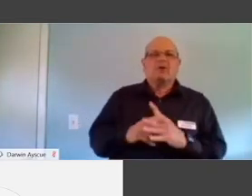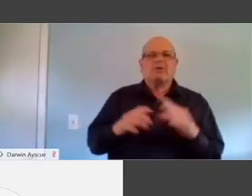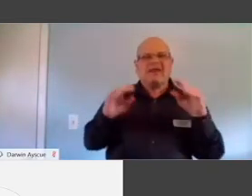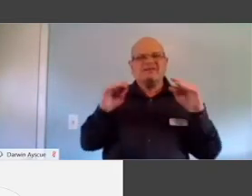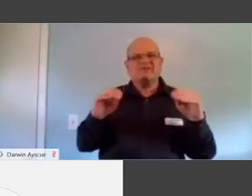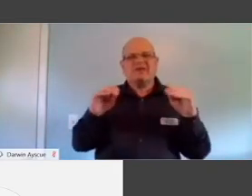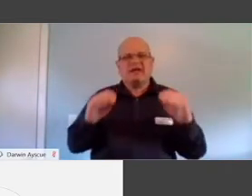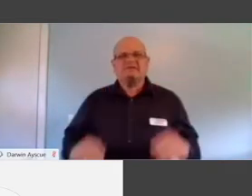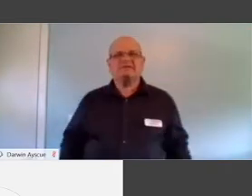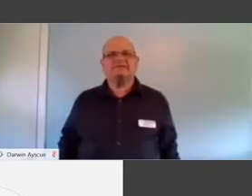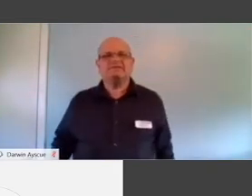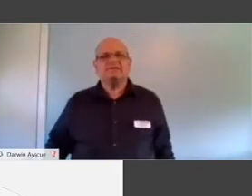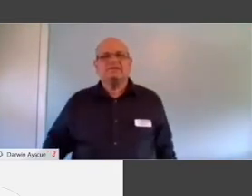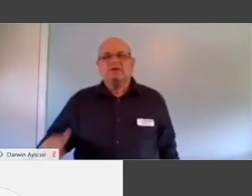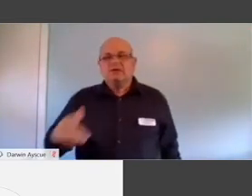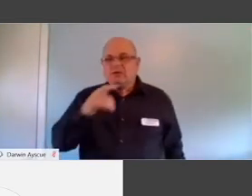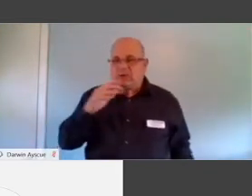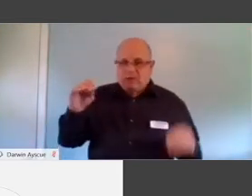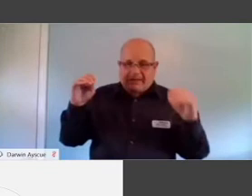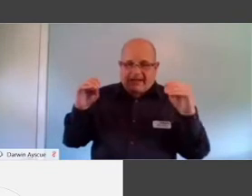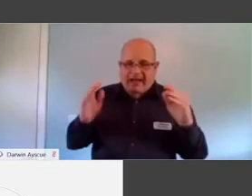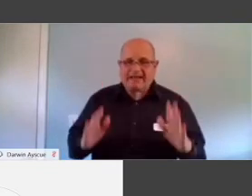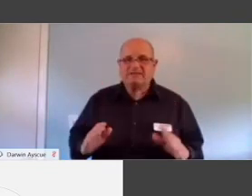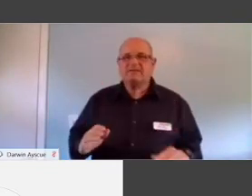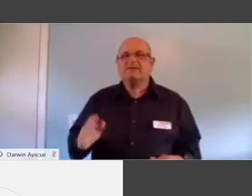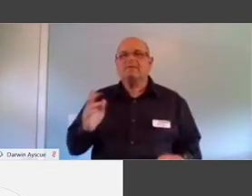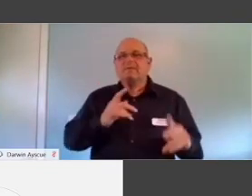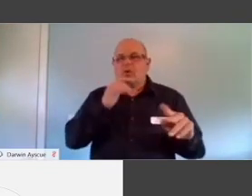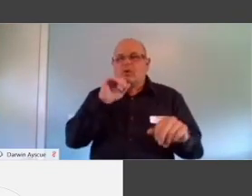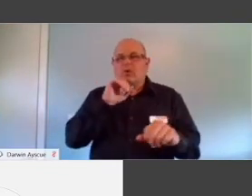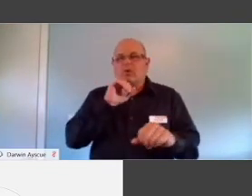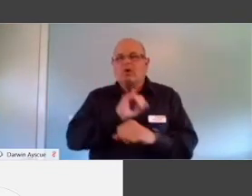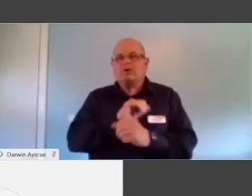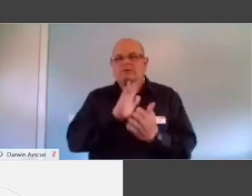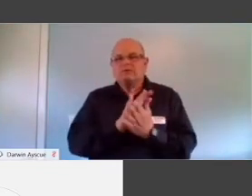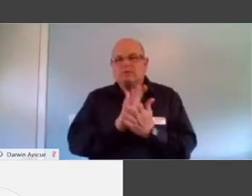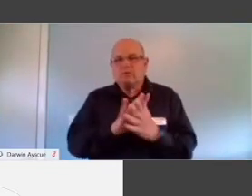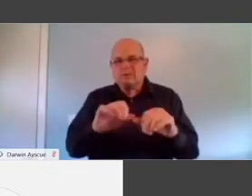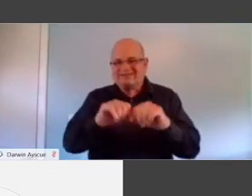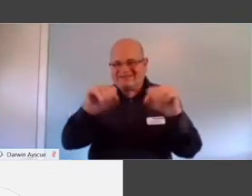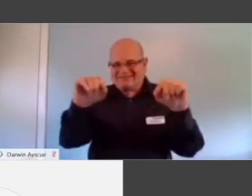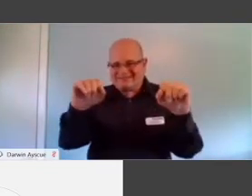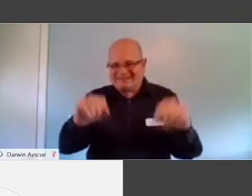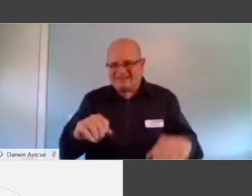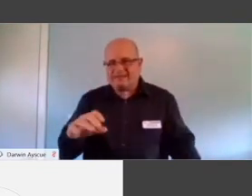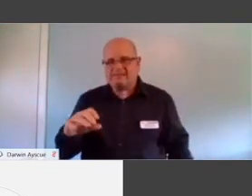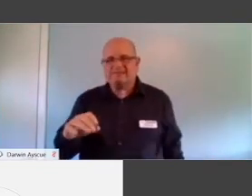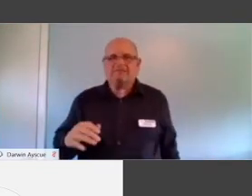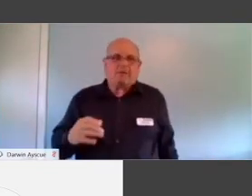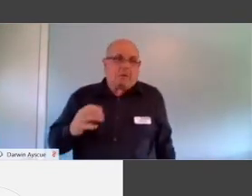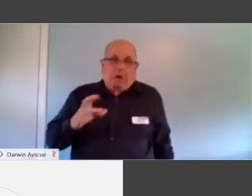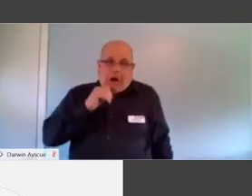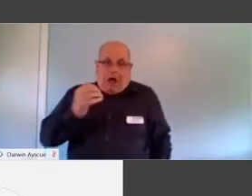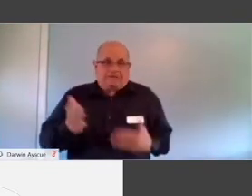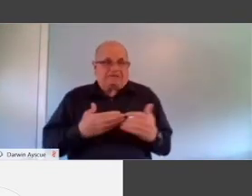are any educators or people who work in the school system or don't, this is still somethings